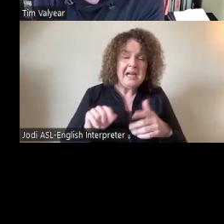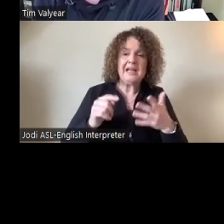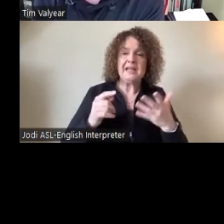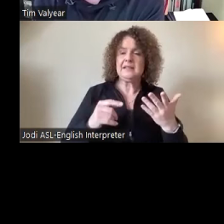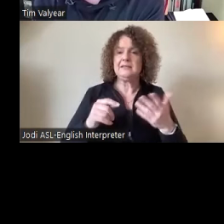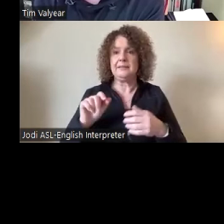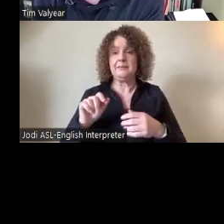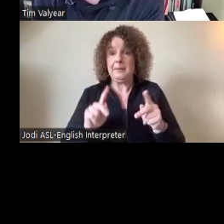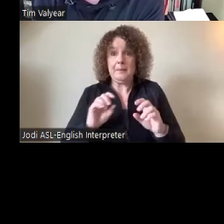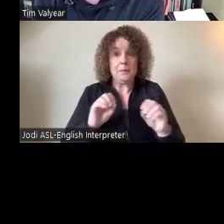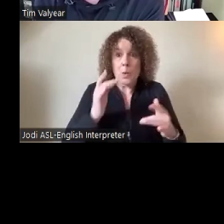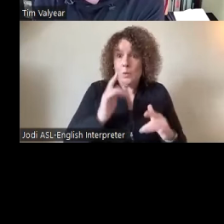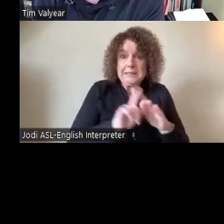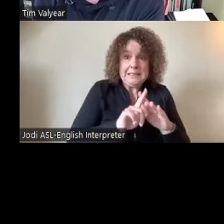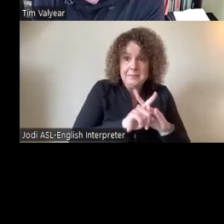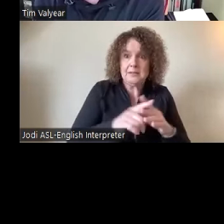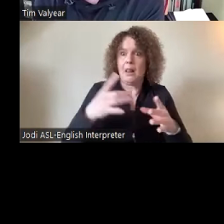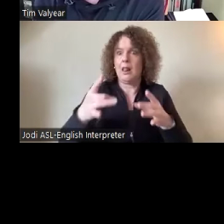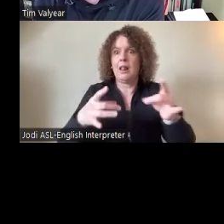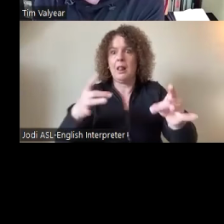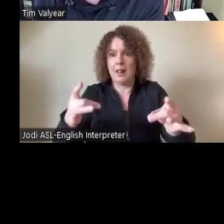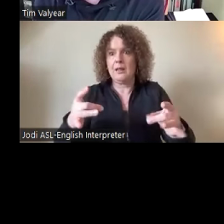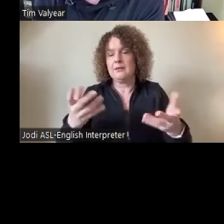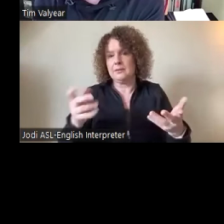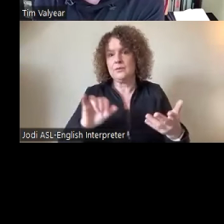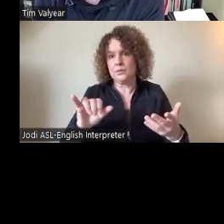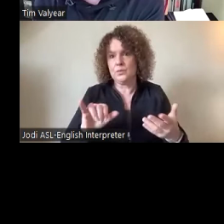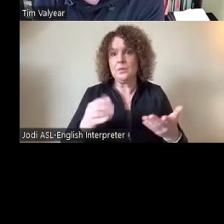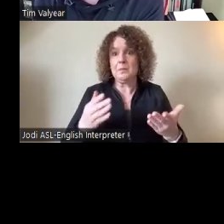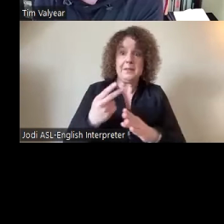Think about all of the bodily fluids. Remember the